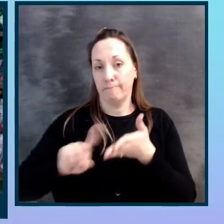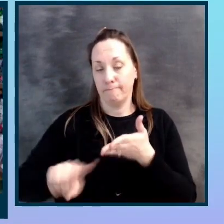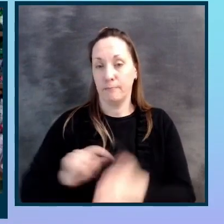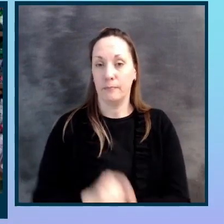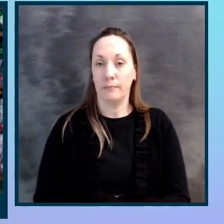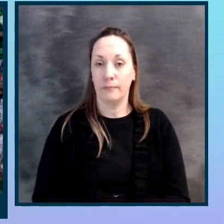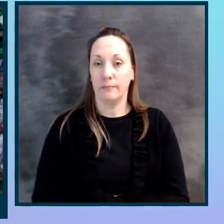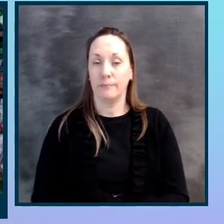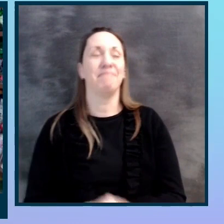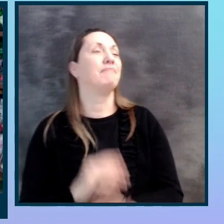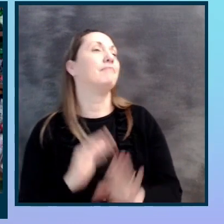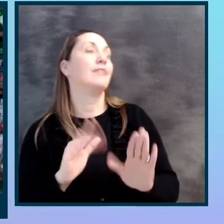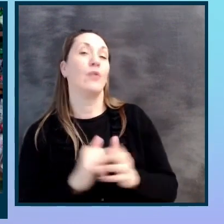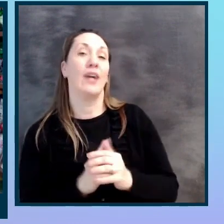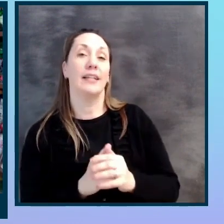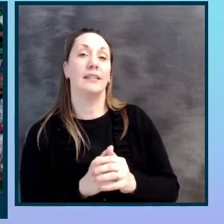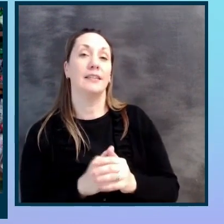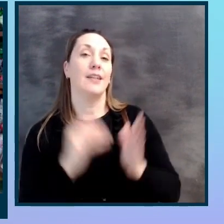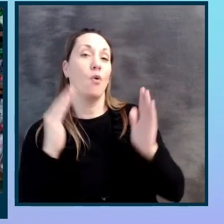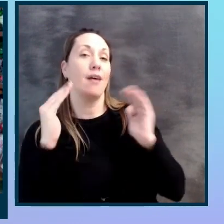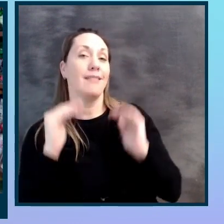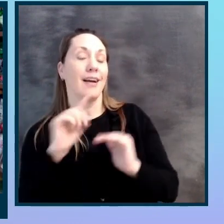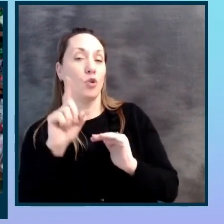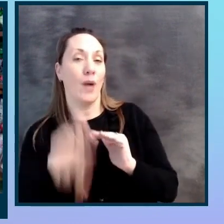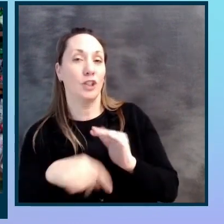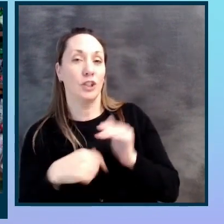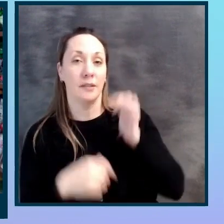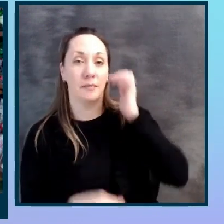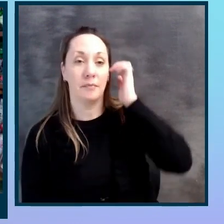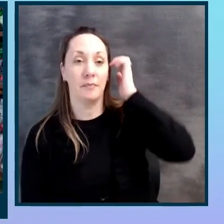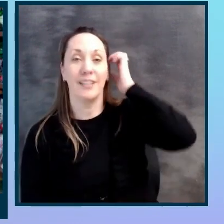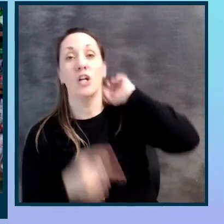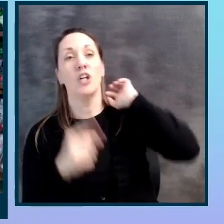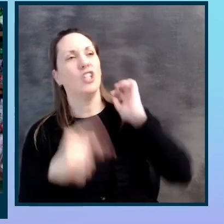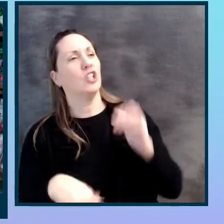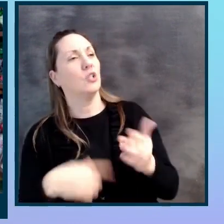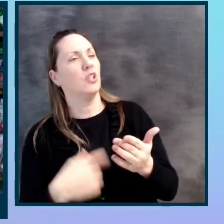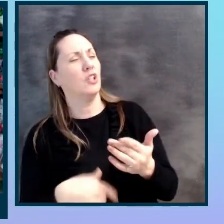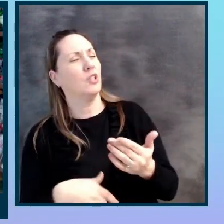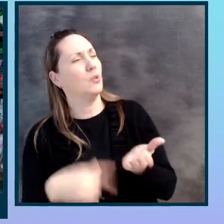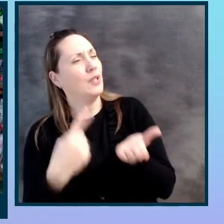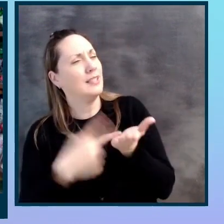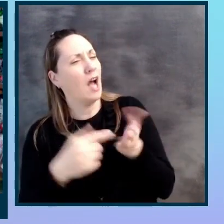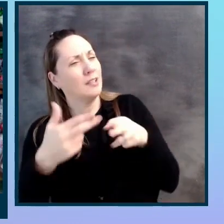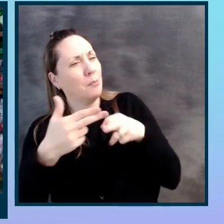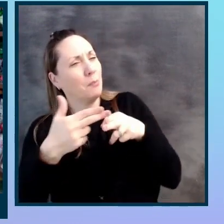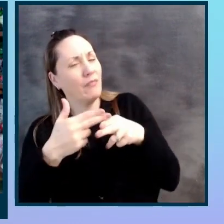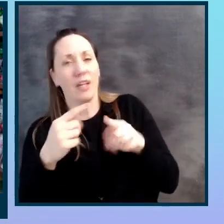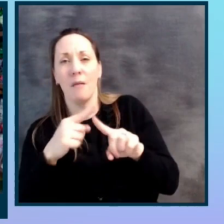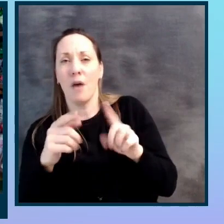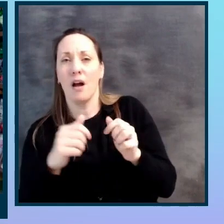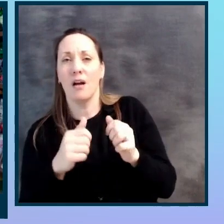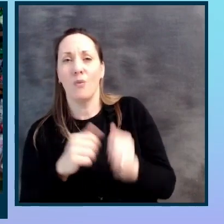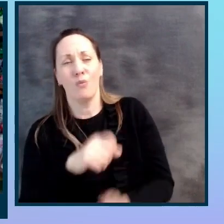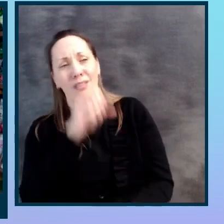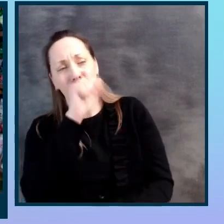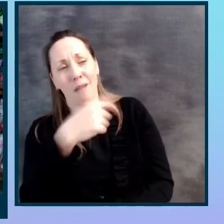Great. As a next question, you tapped into this a bit but would love for you to expand,